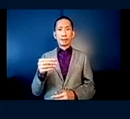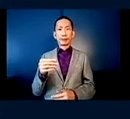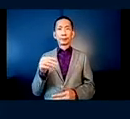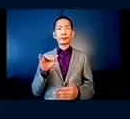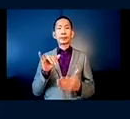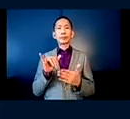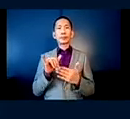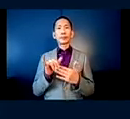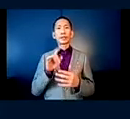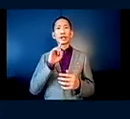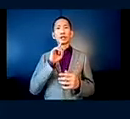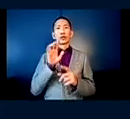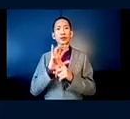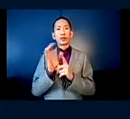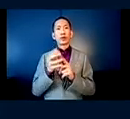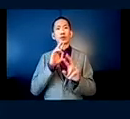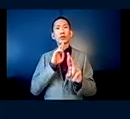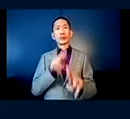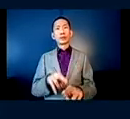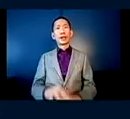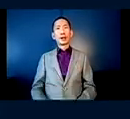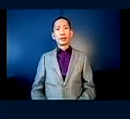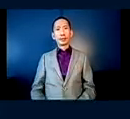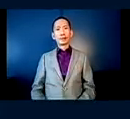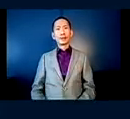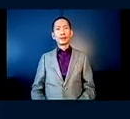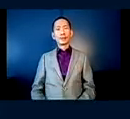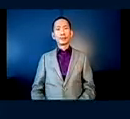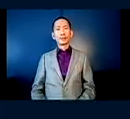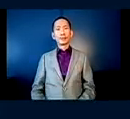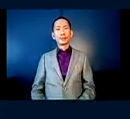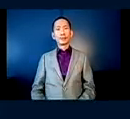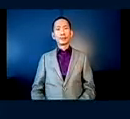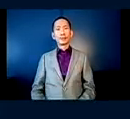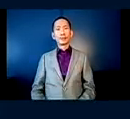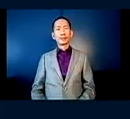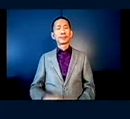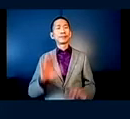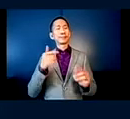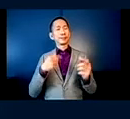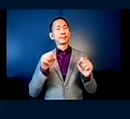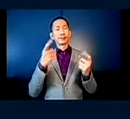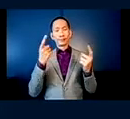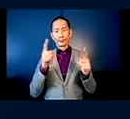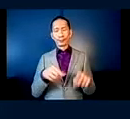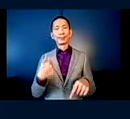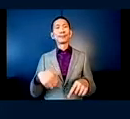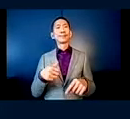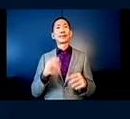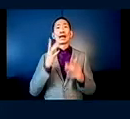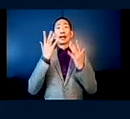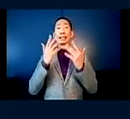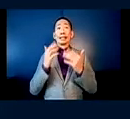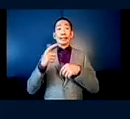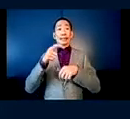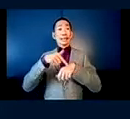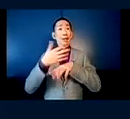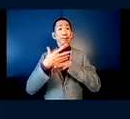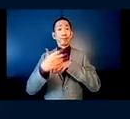THAT PROVIDES THAT AUTHENTICITY AND THAT TRUE CULTURAL RESPONSE. GREAT. YEAH, I COULDN'T AGREE WITH YOU MORE.